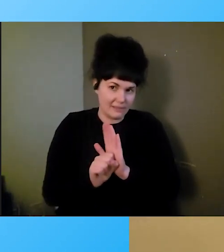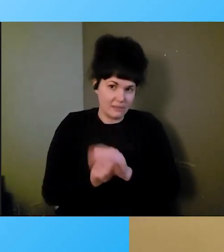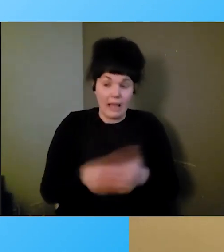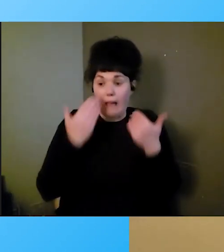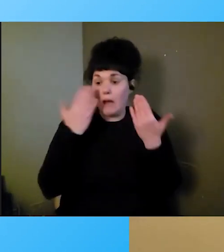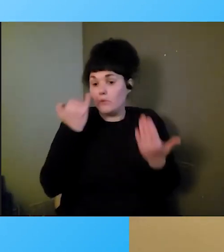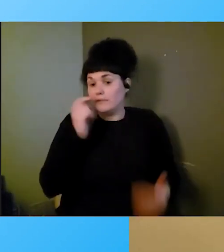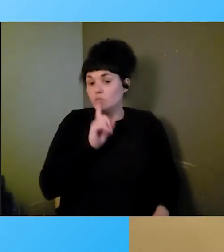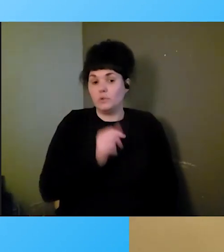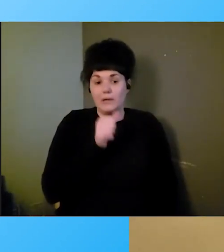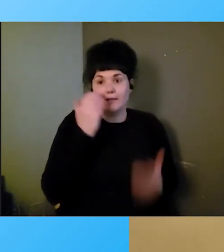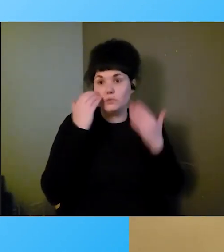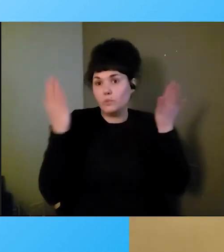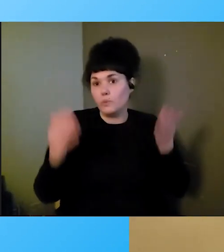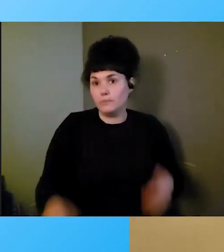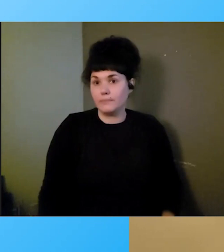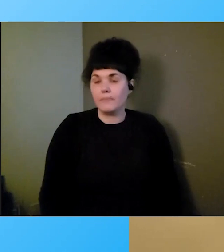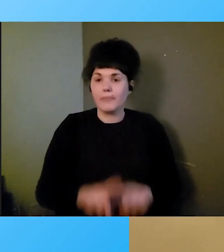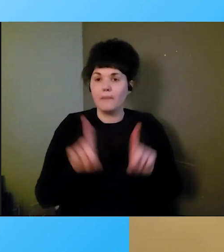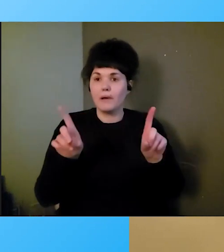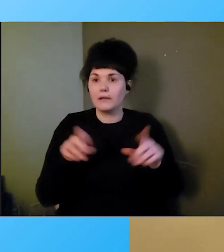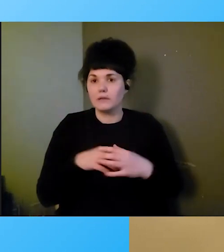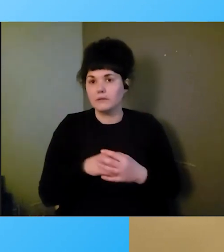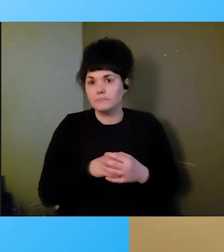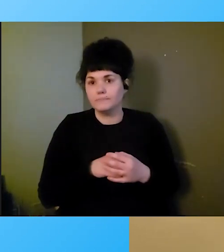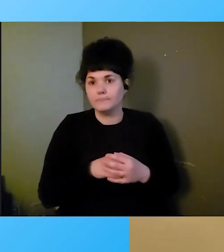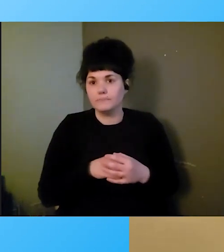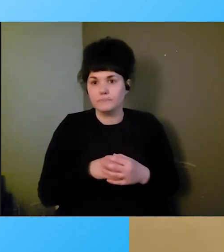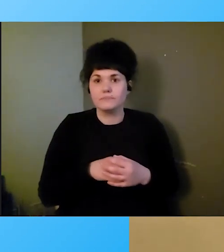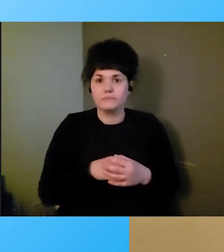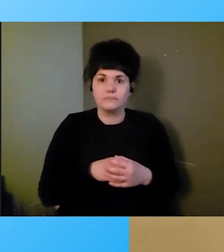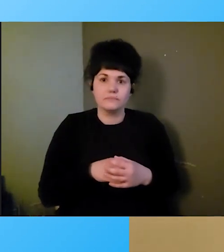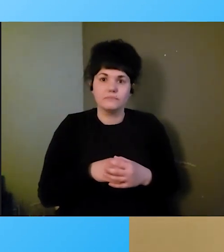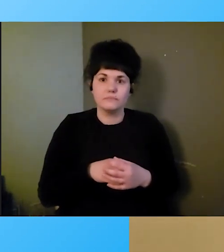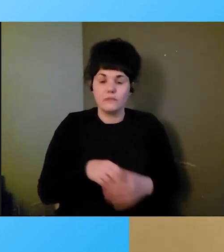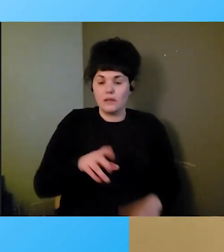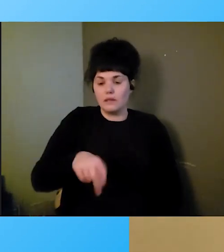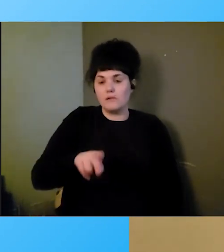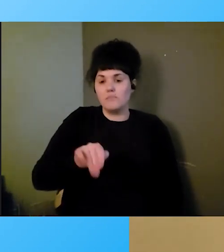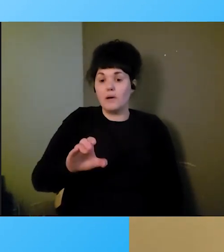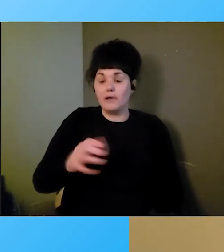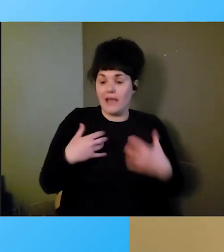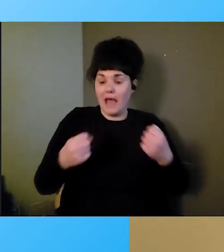or not. But the ending of a public health emergency is